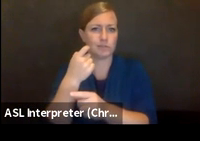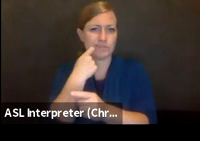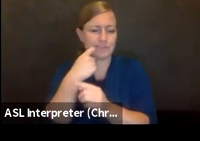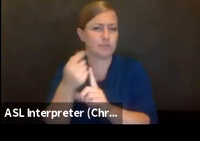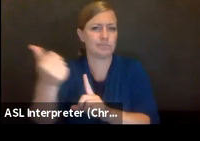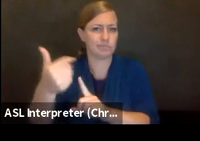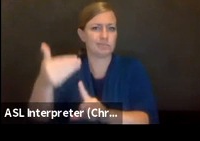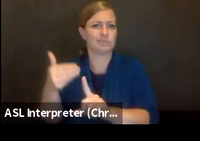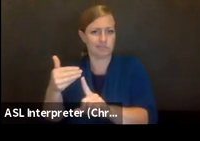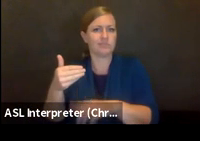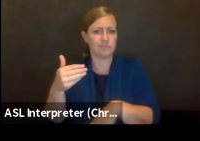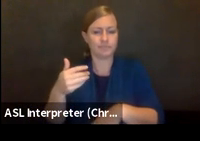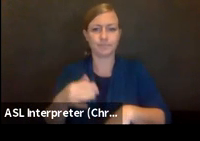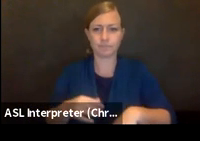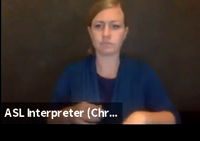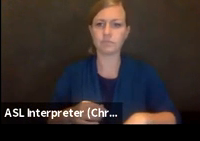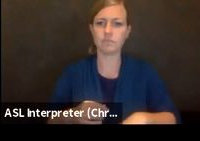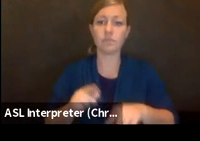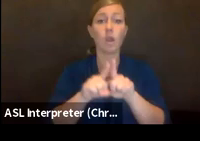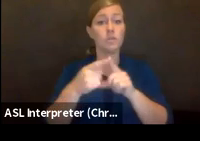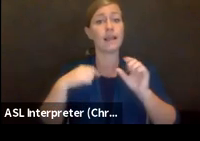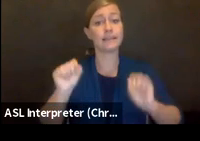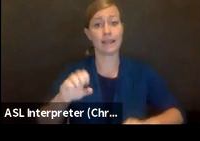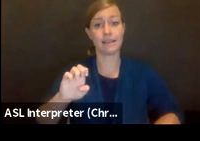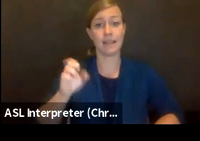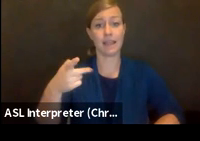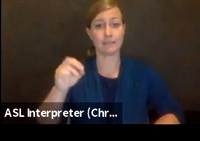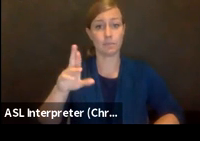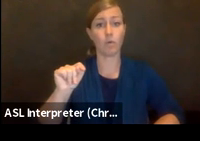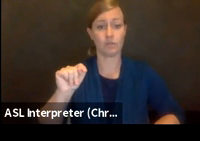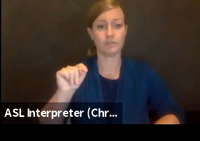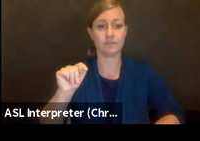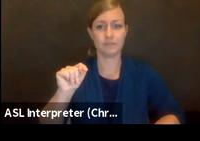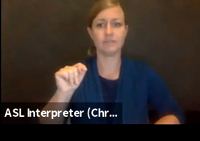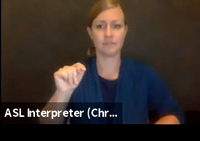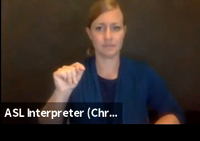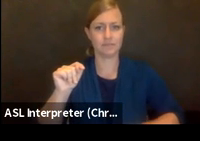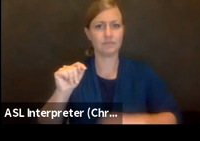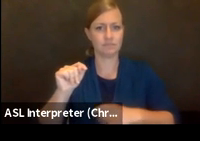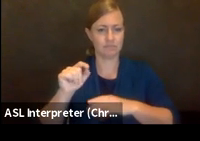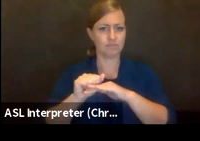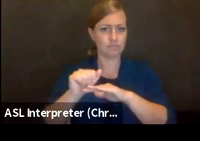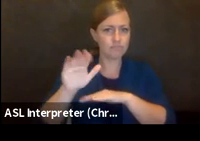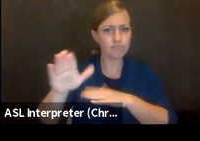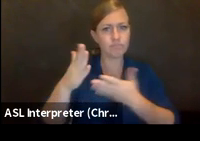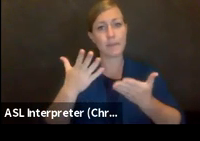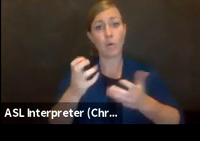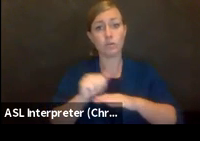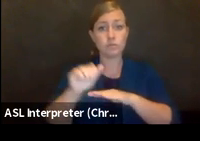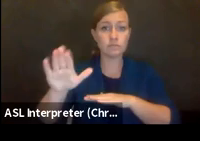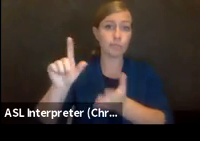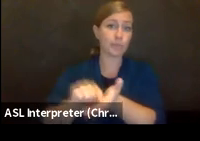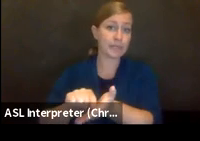ESD 189 - Amy Colburn: And then I can also export. So if I go up to the top here, I can export these grades, if I need to, maybe I need to print them or something else.